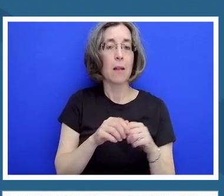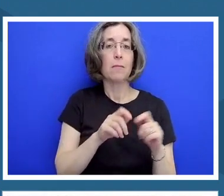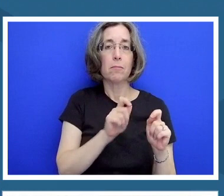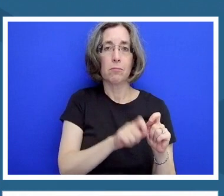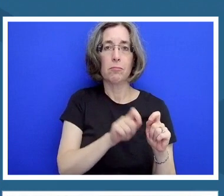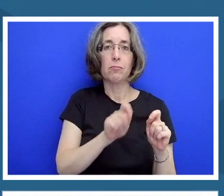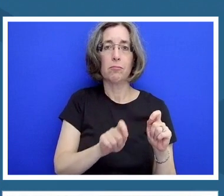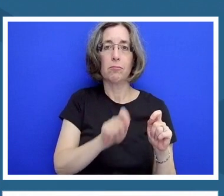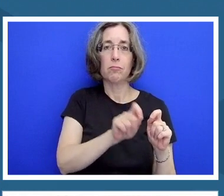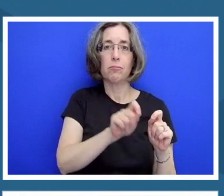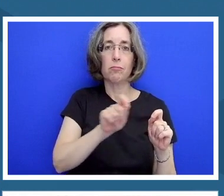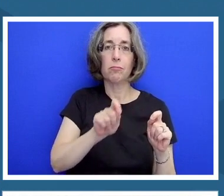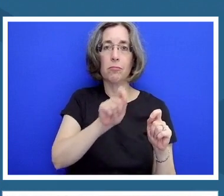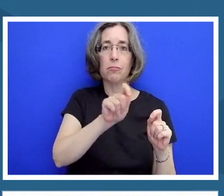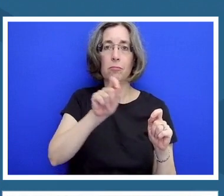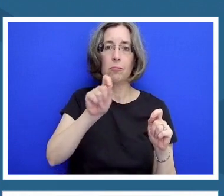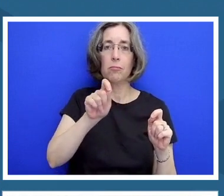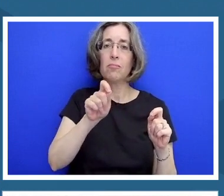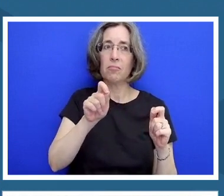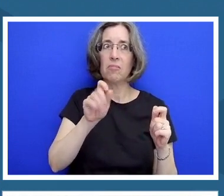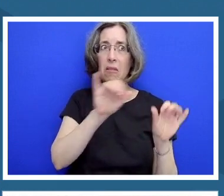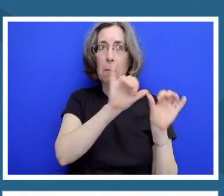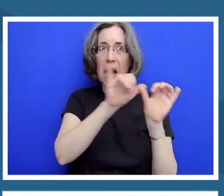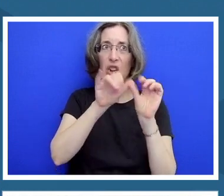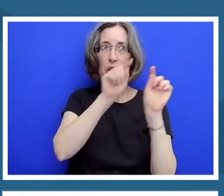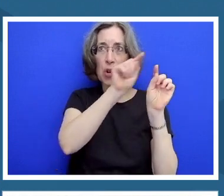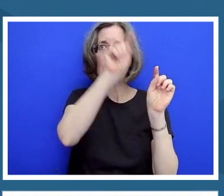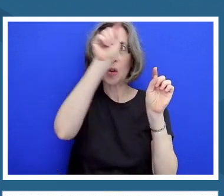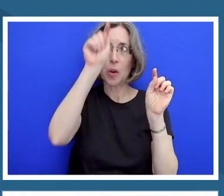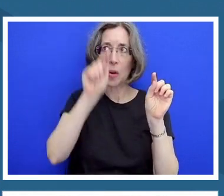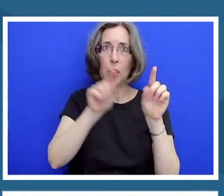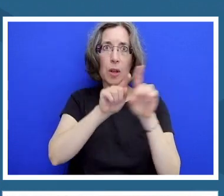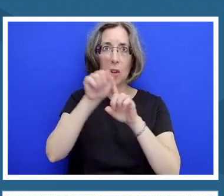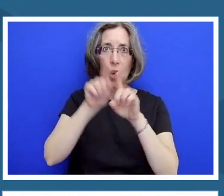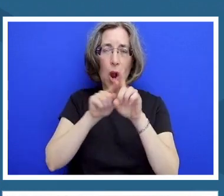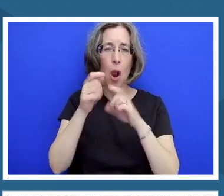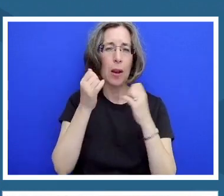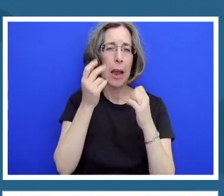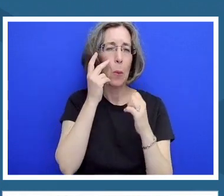measure a few stars they start to see